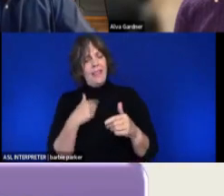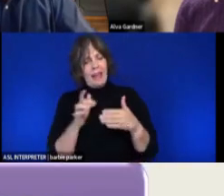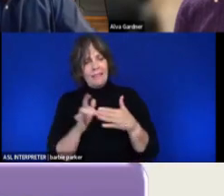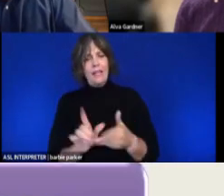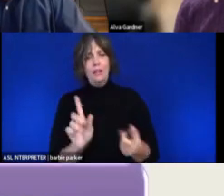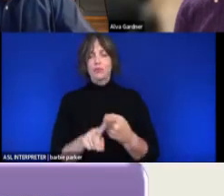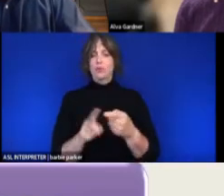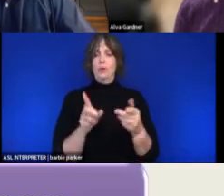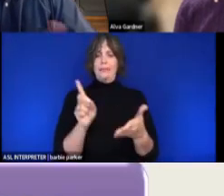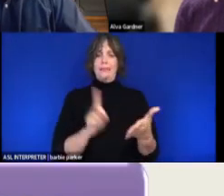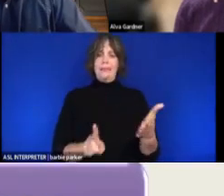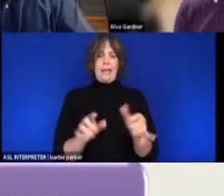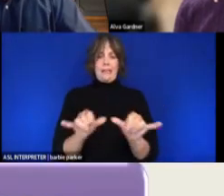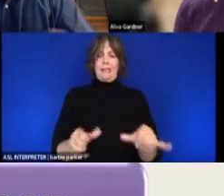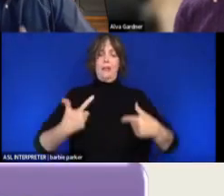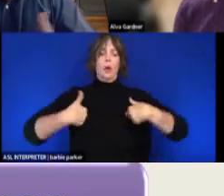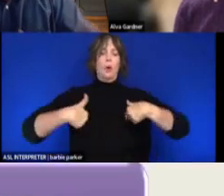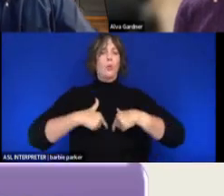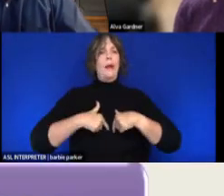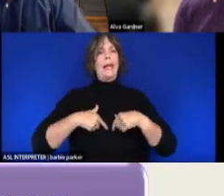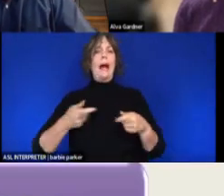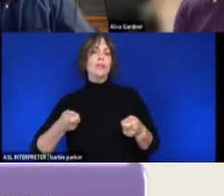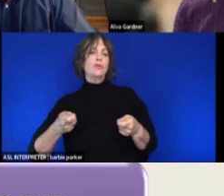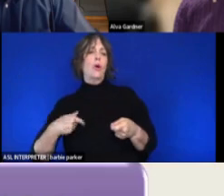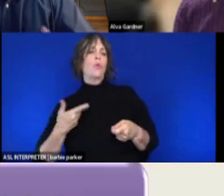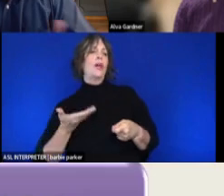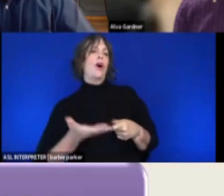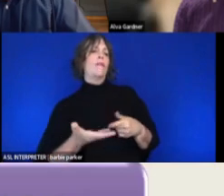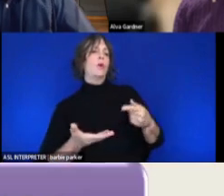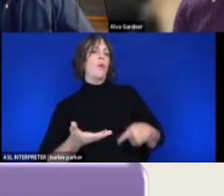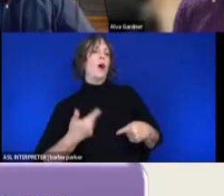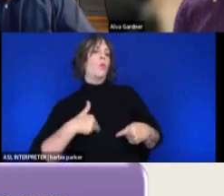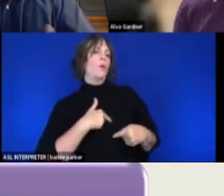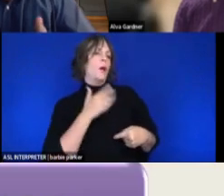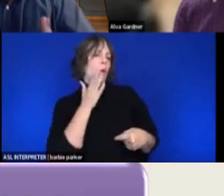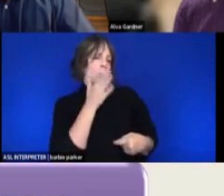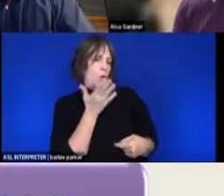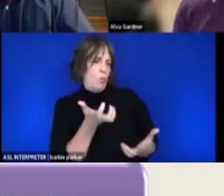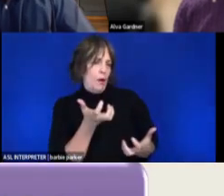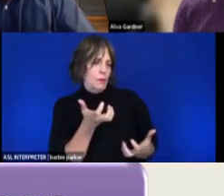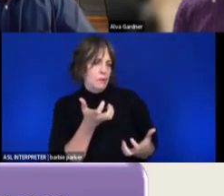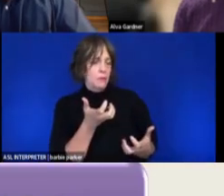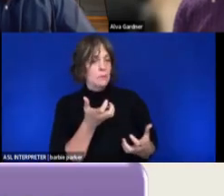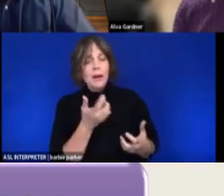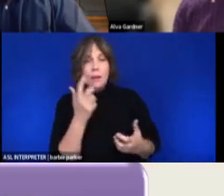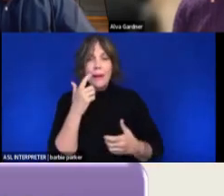control and we offered what we wanted, because that's the golden rule, let's treat others the way we want to be treated.